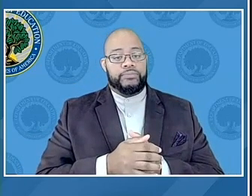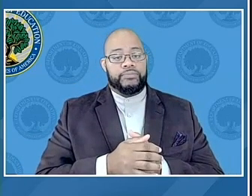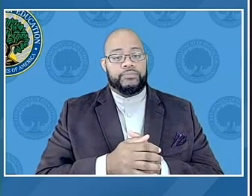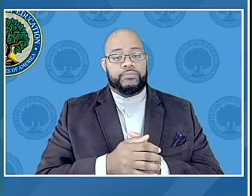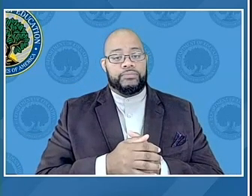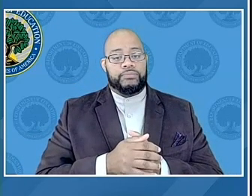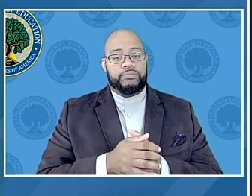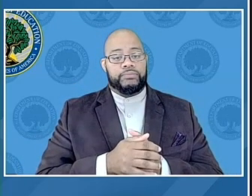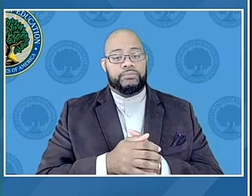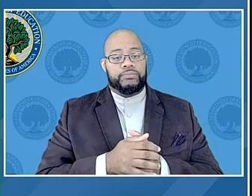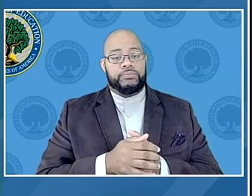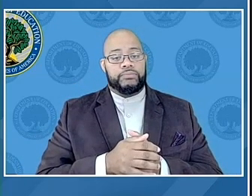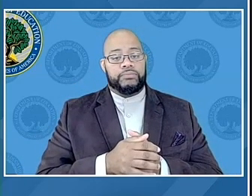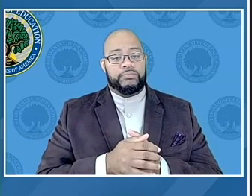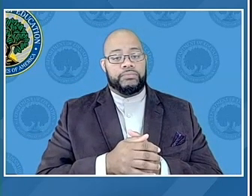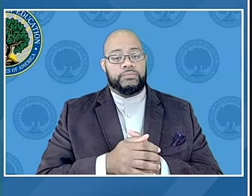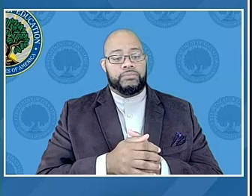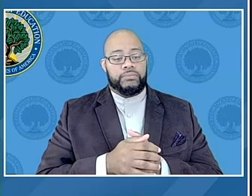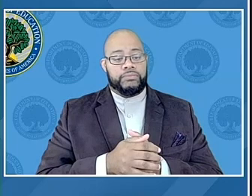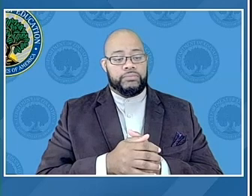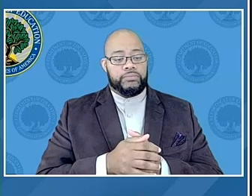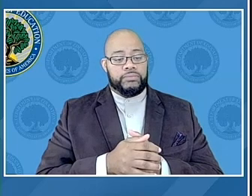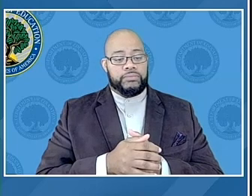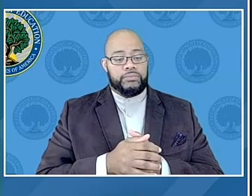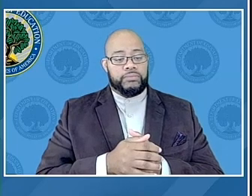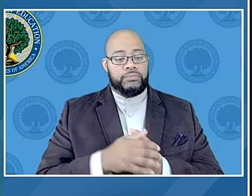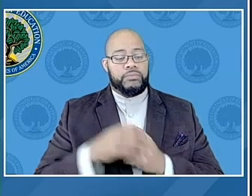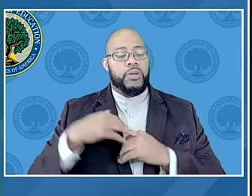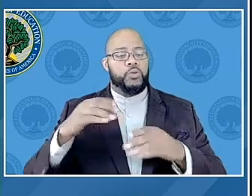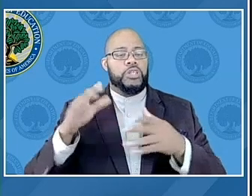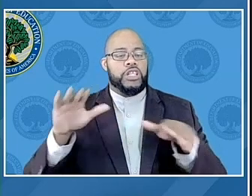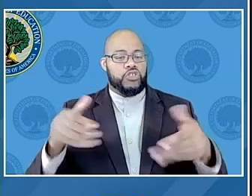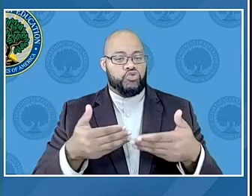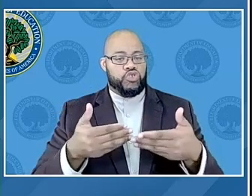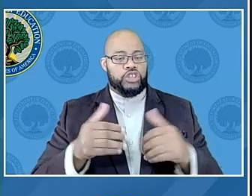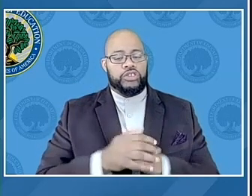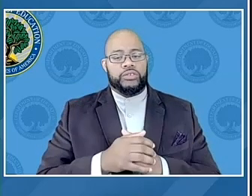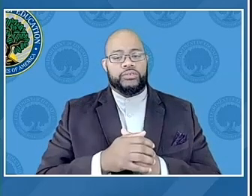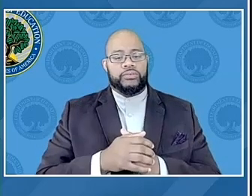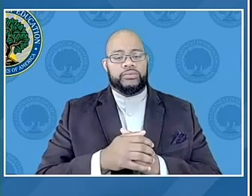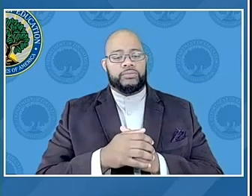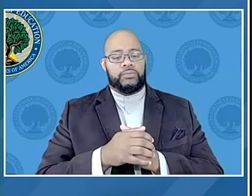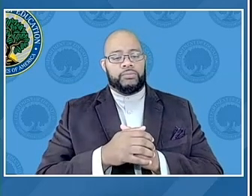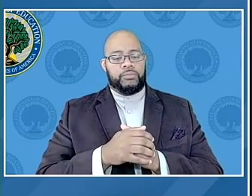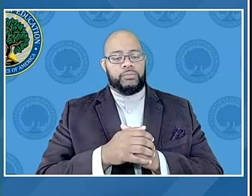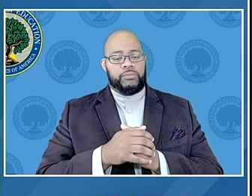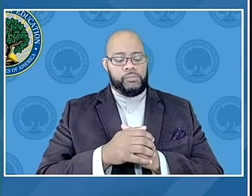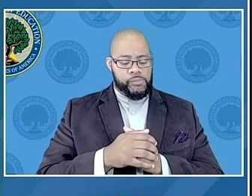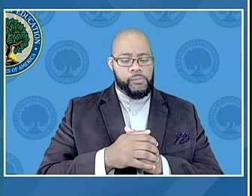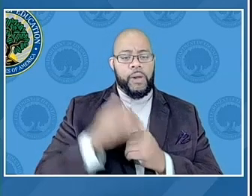Mike, do you want to- Yes, I'll do a quick intro. I just admitted the person. It's Kate Maguire Tedrick.